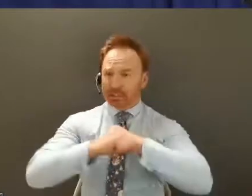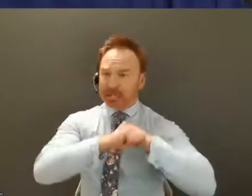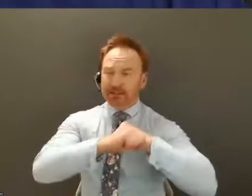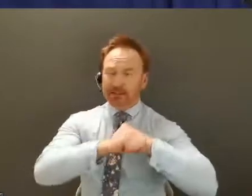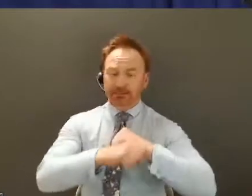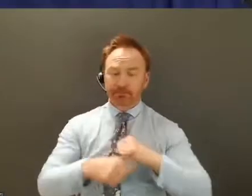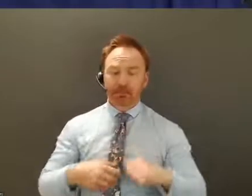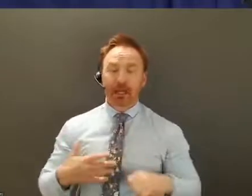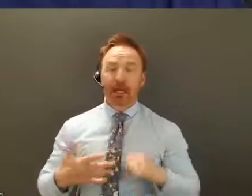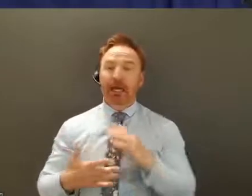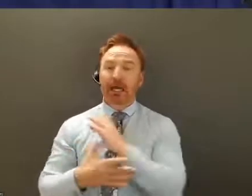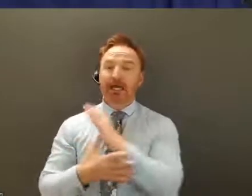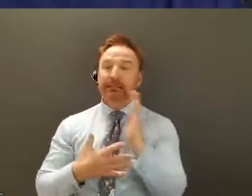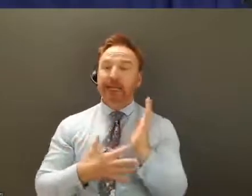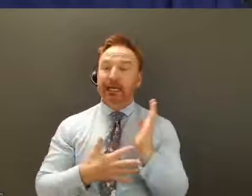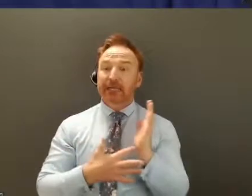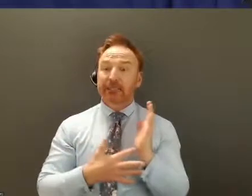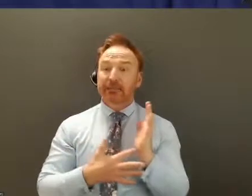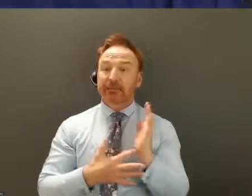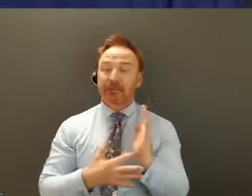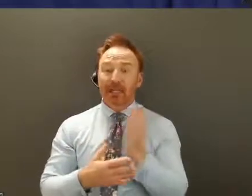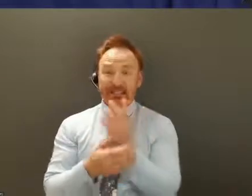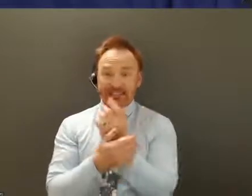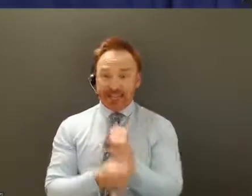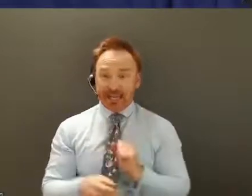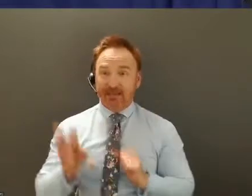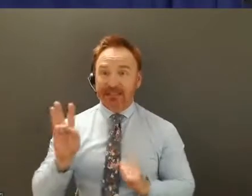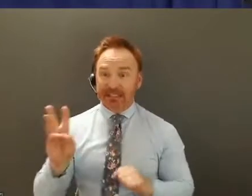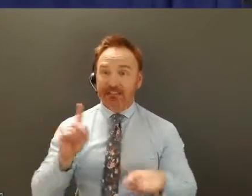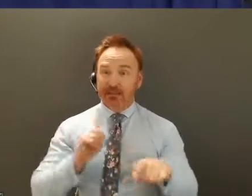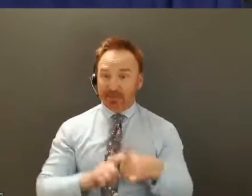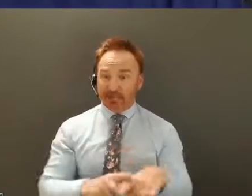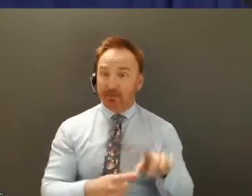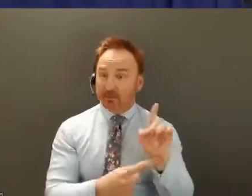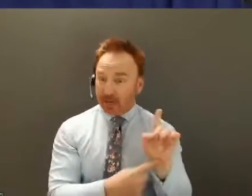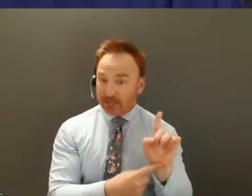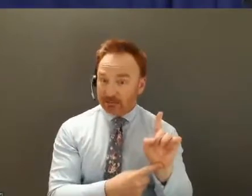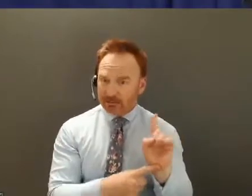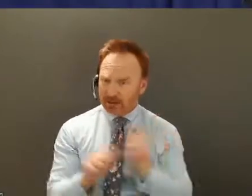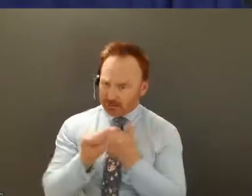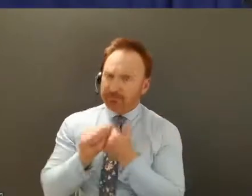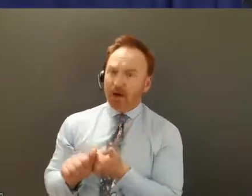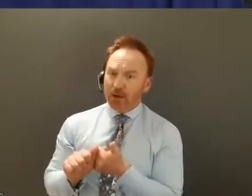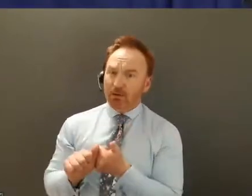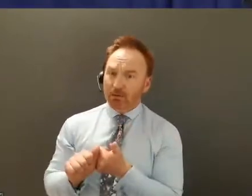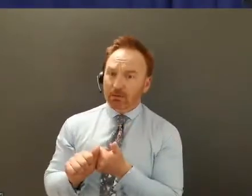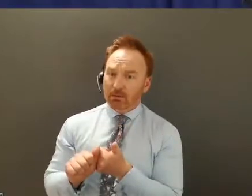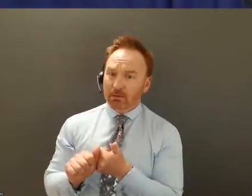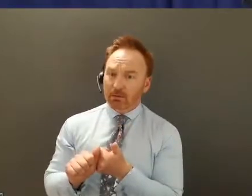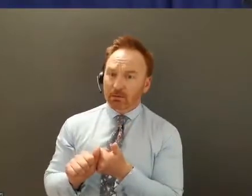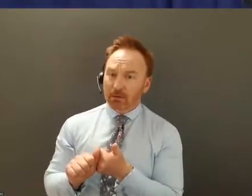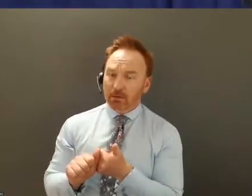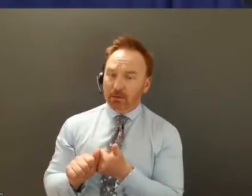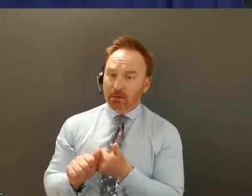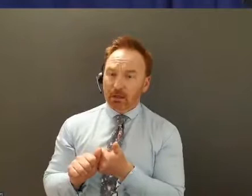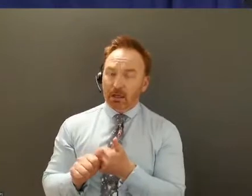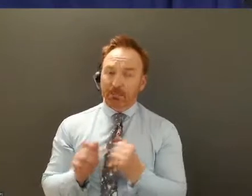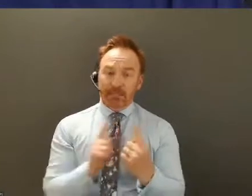really important for mental health. Just make sure it's done safely. Stay kind and patient and